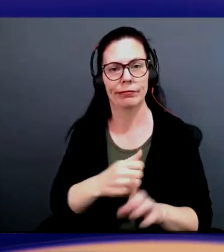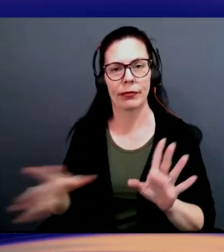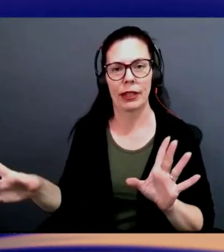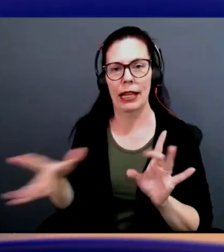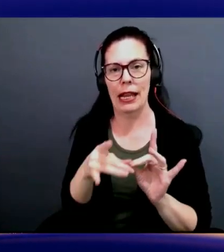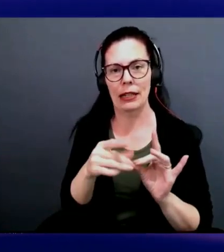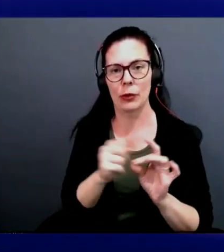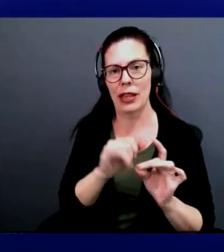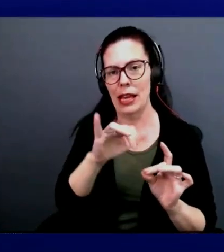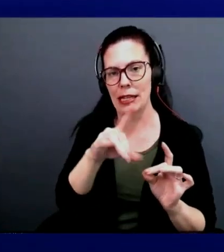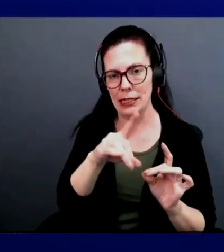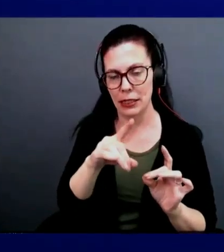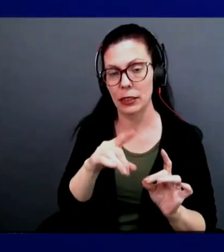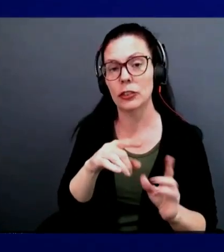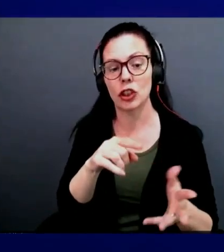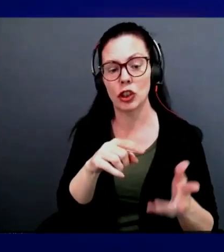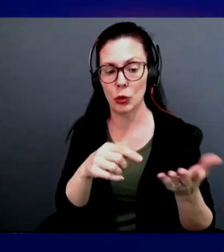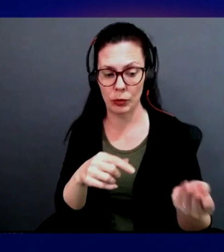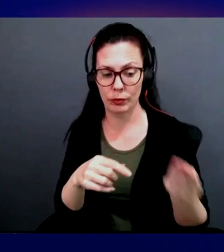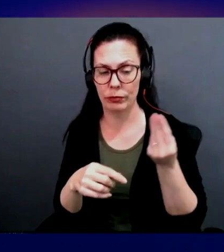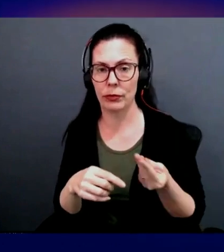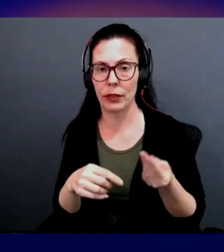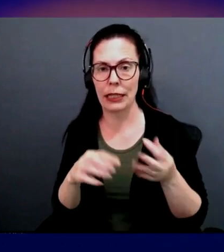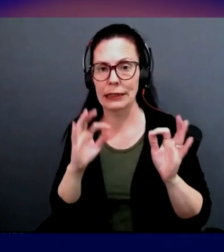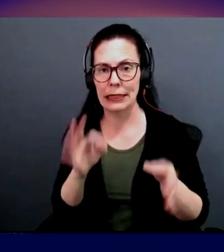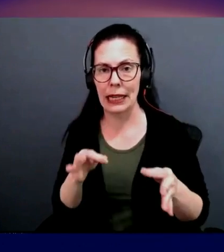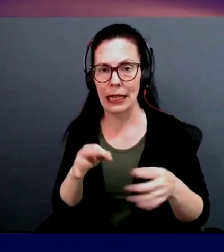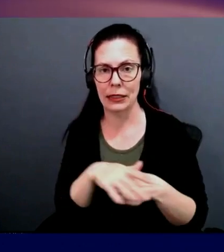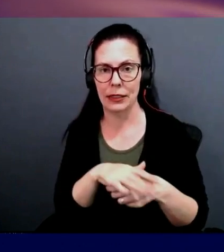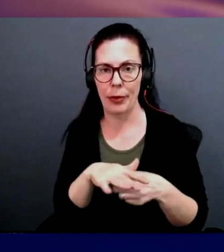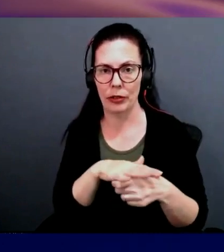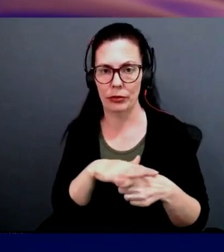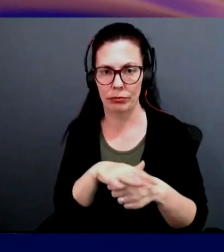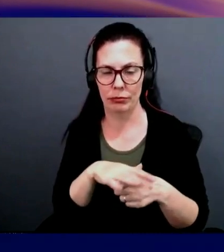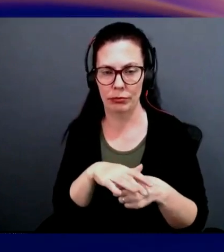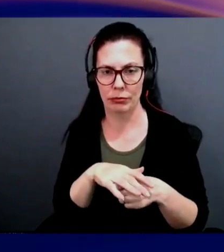you get your own dedicated Spark environment in under a minute.